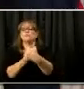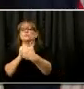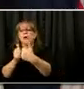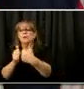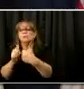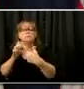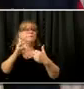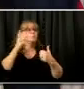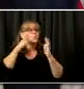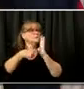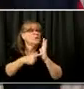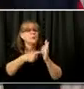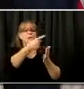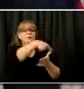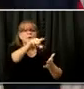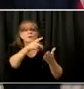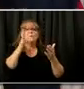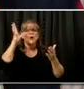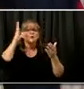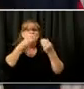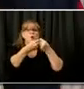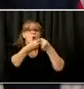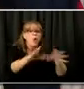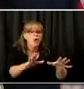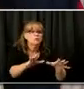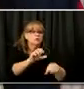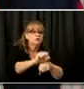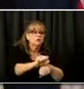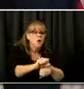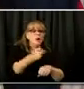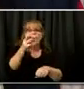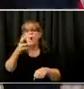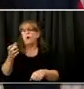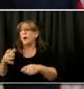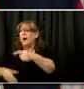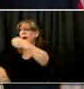or maybe they're taking care of older family members who need more help and so i get it it